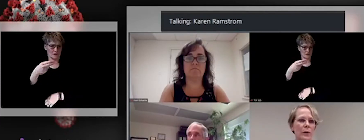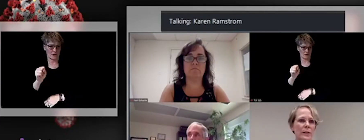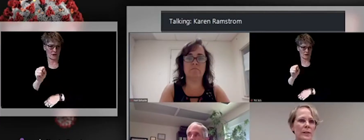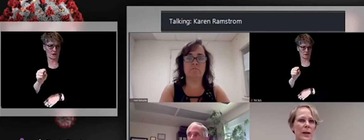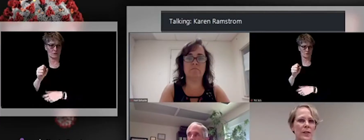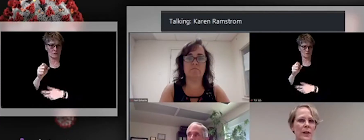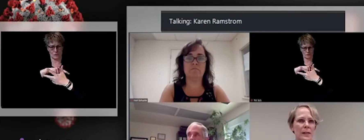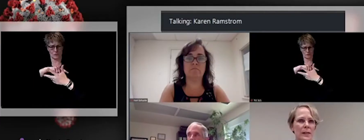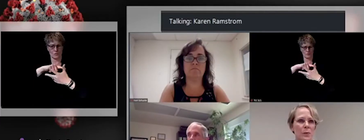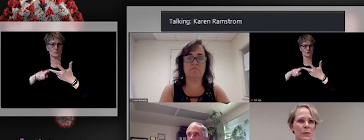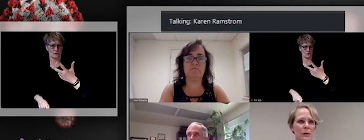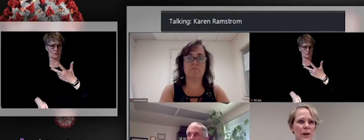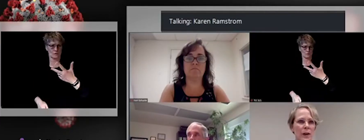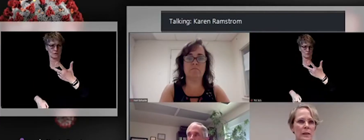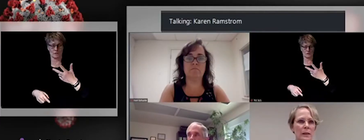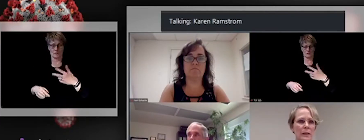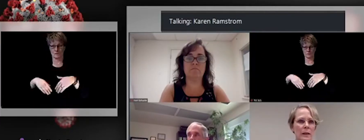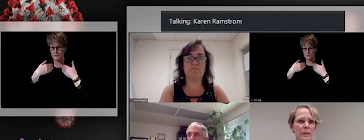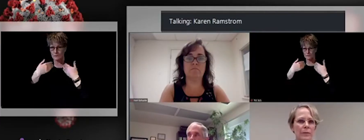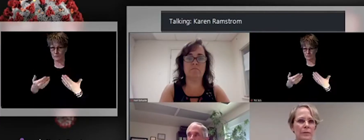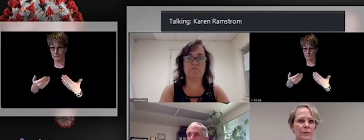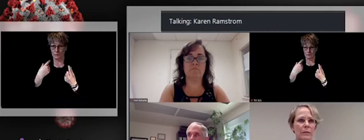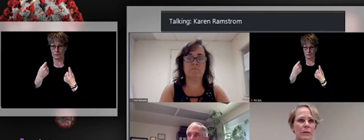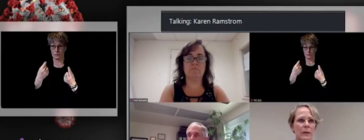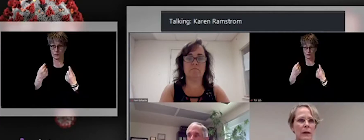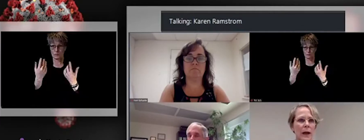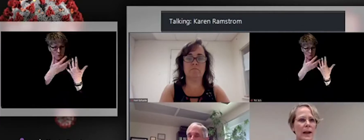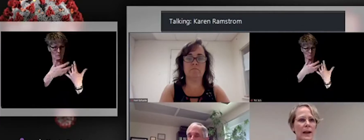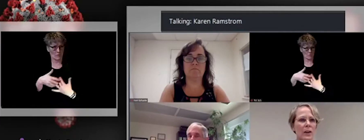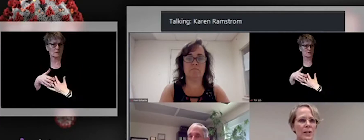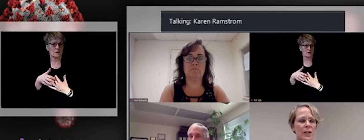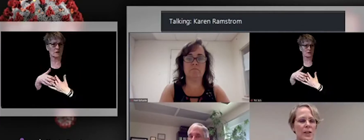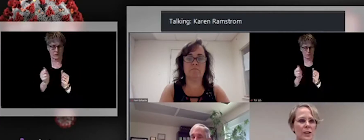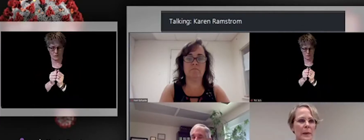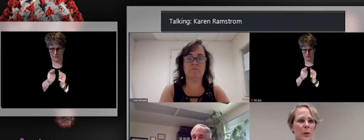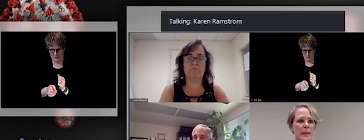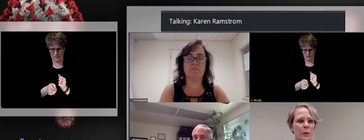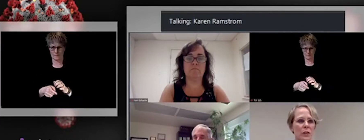we've worked out with them is we provided – we have had conversations about what that